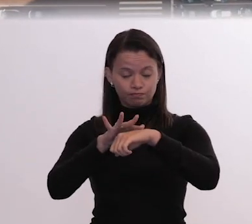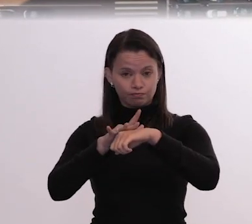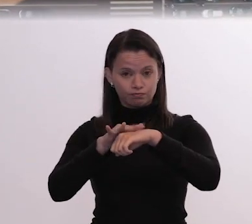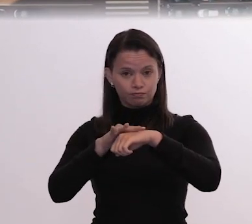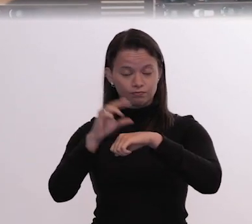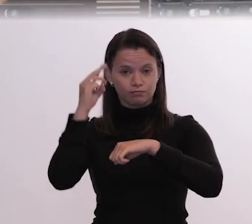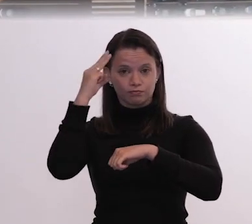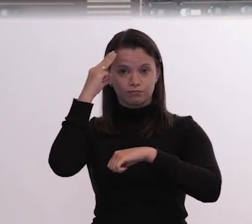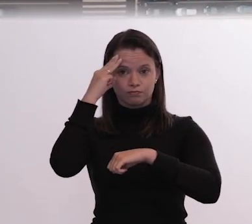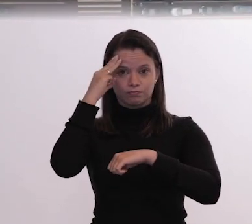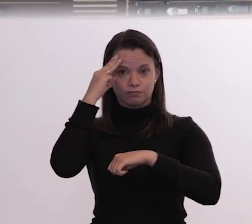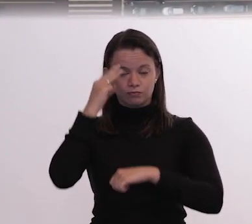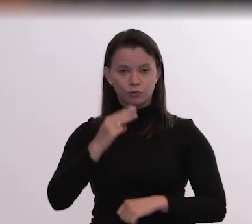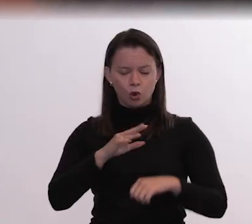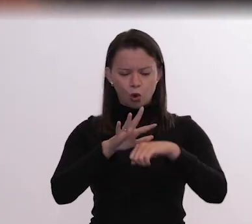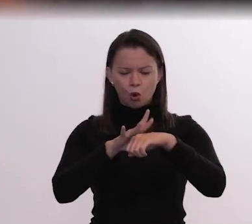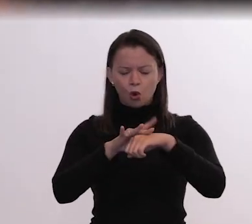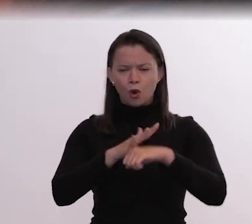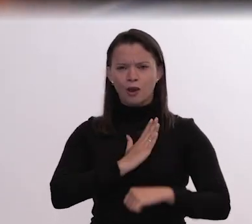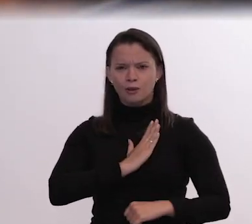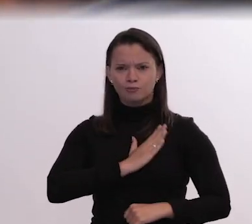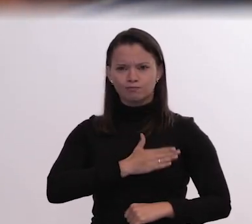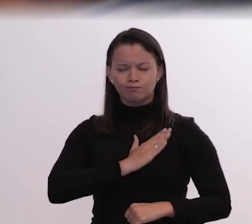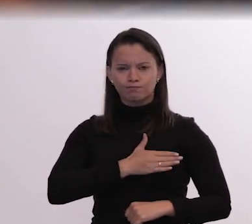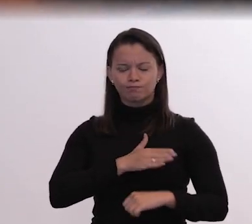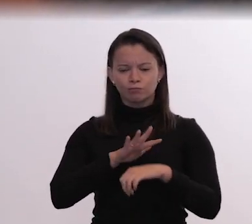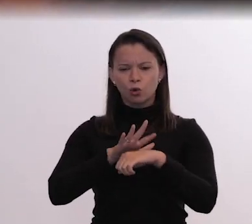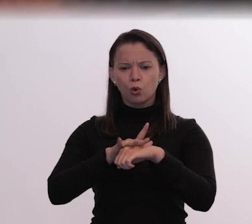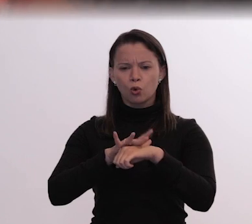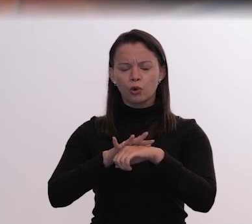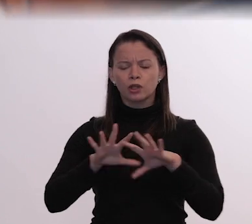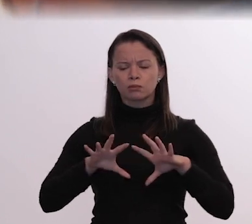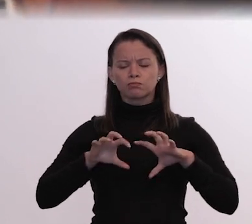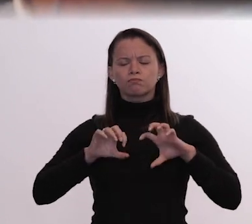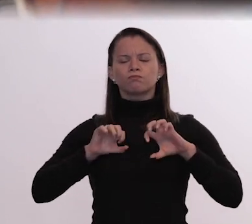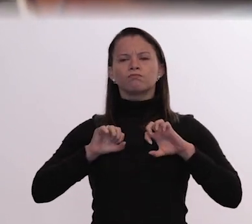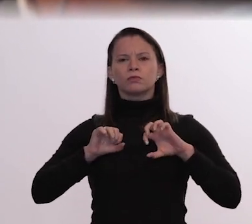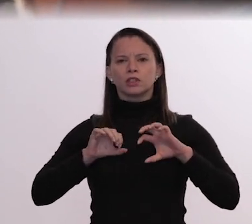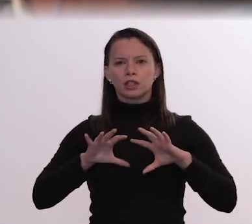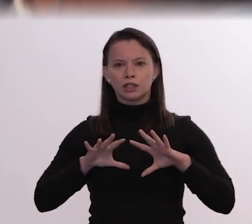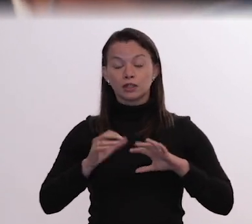If you live close to a park that can be used, considering various covariates,